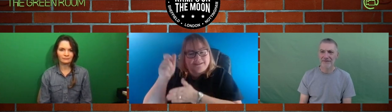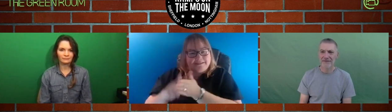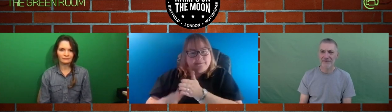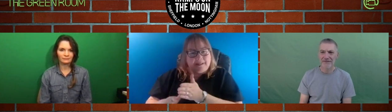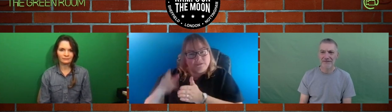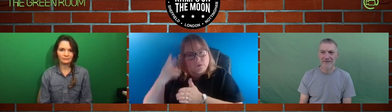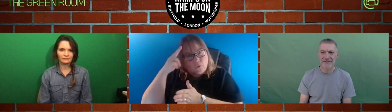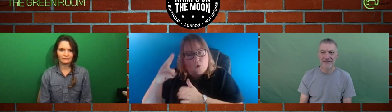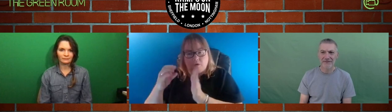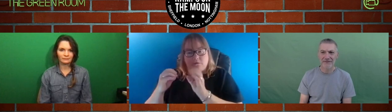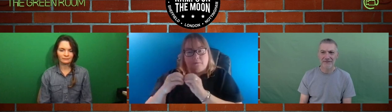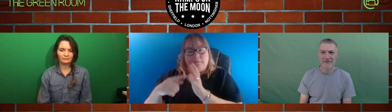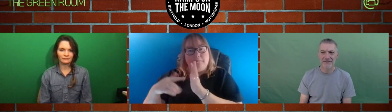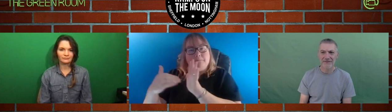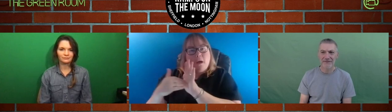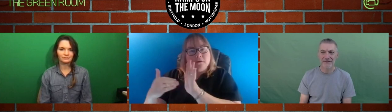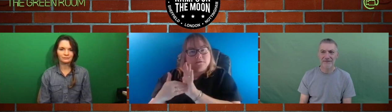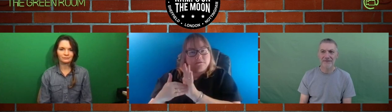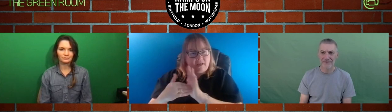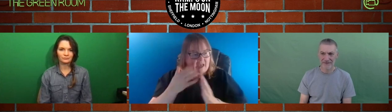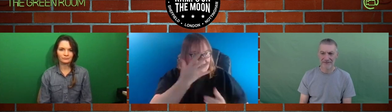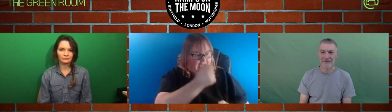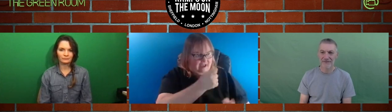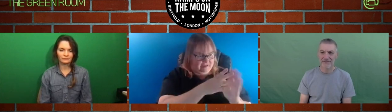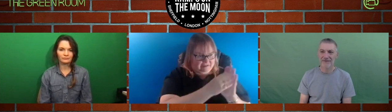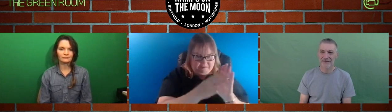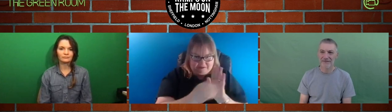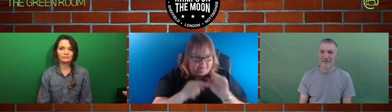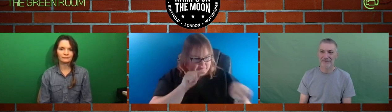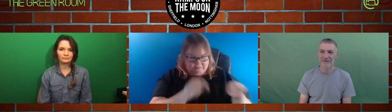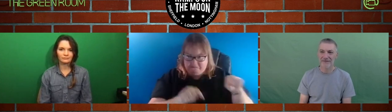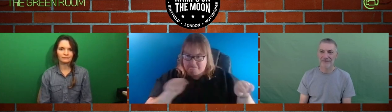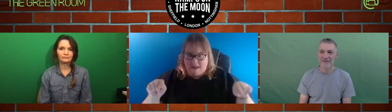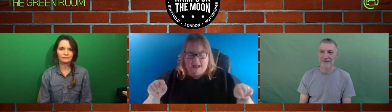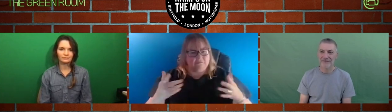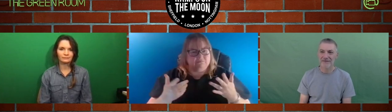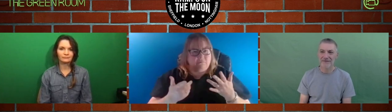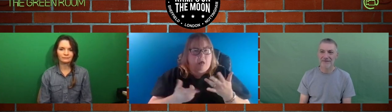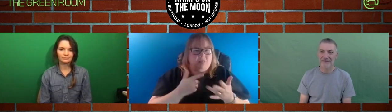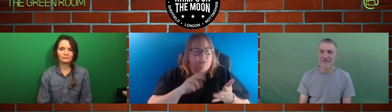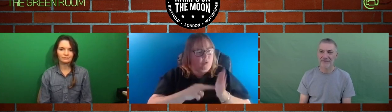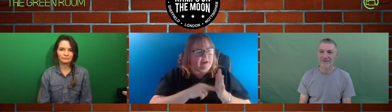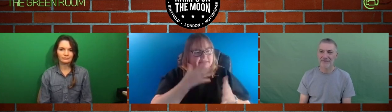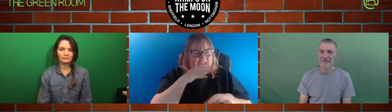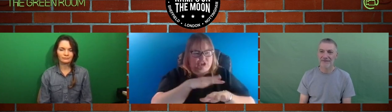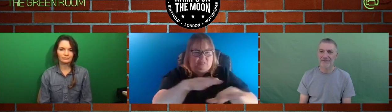there is organizations that are doing this work already and I think a great thing about Oliver Twist